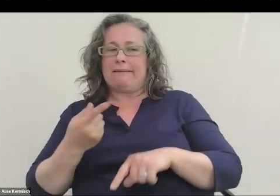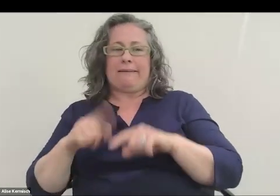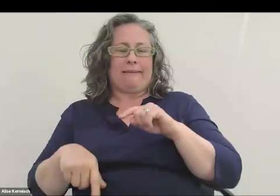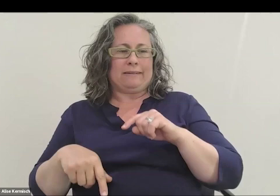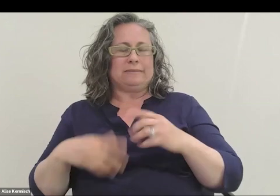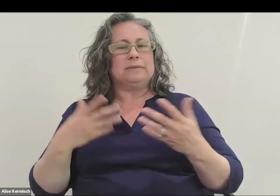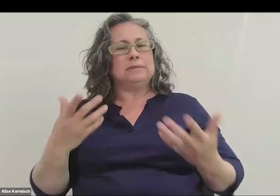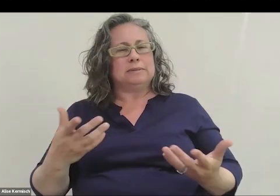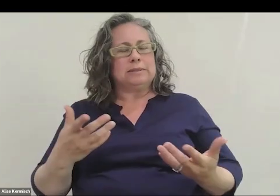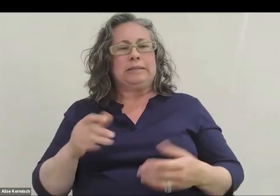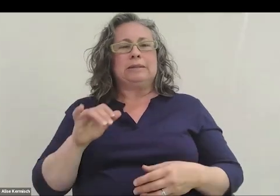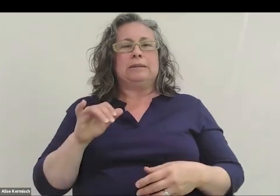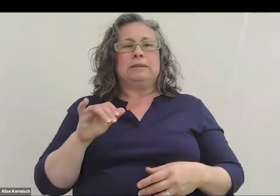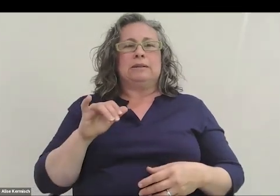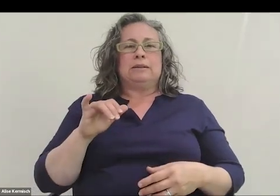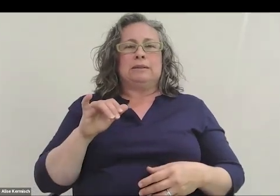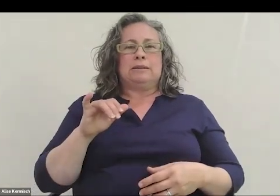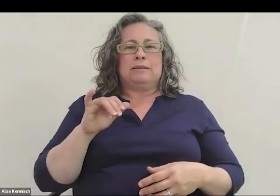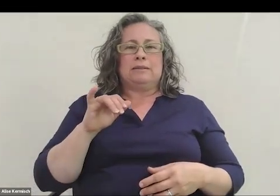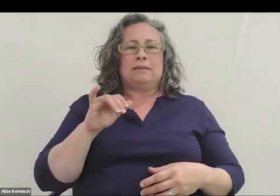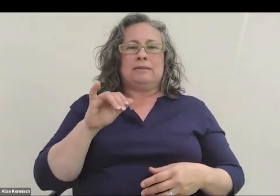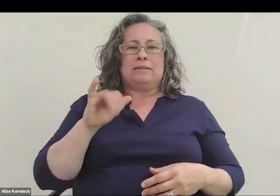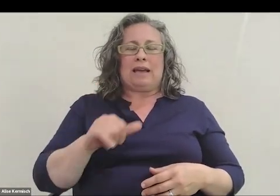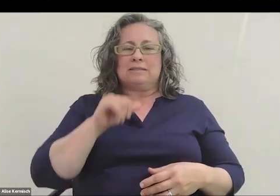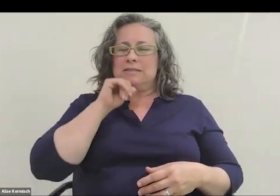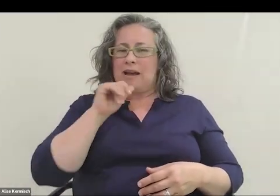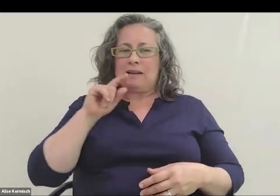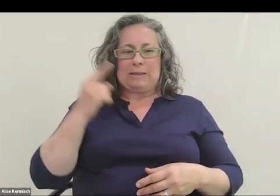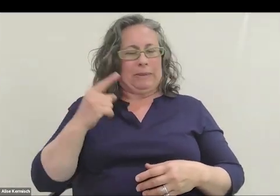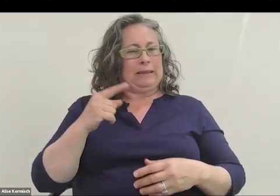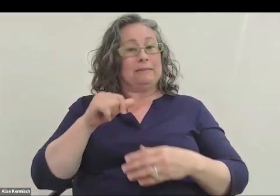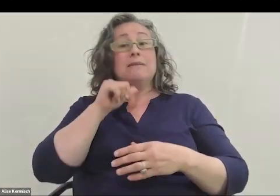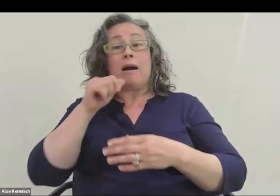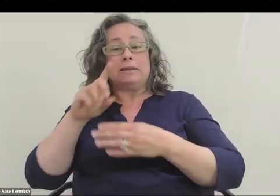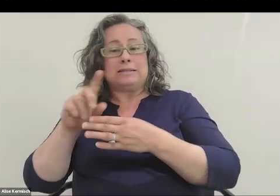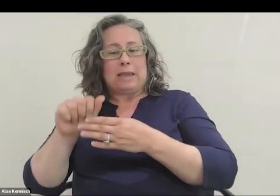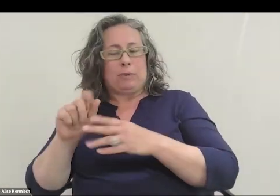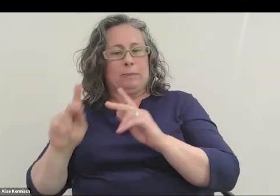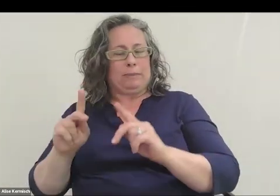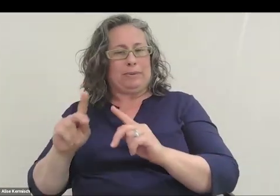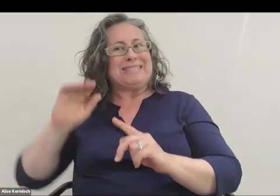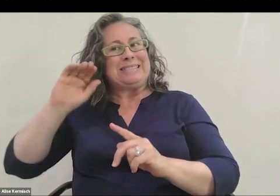and that isn't something non-disabled people seem to know, but a lot of our systems of control